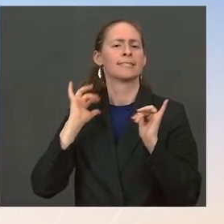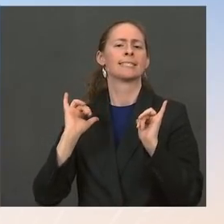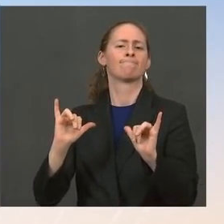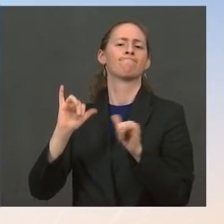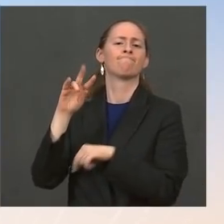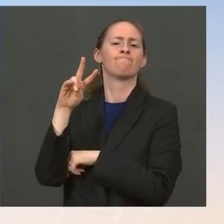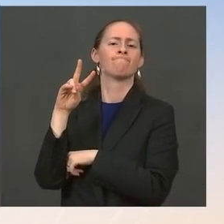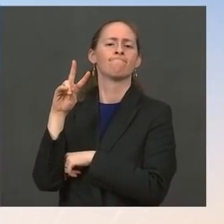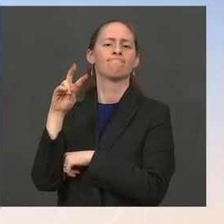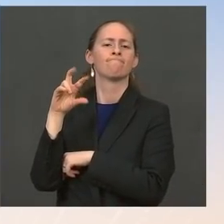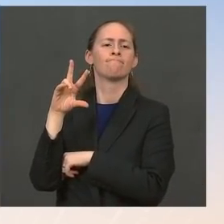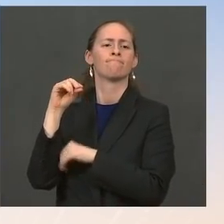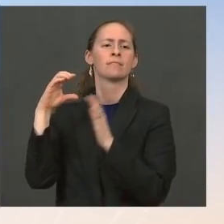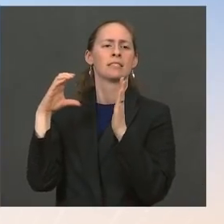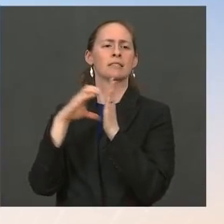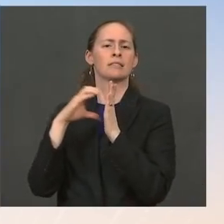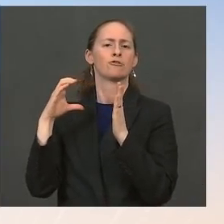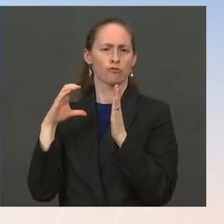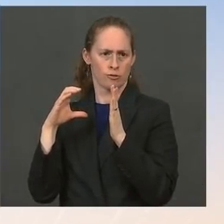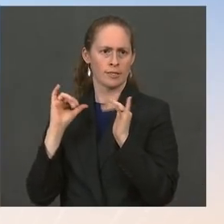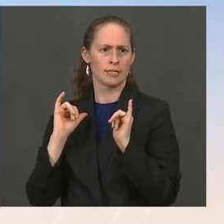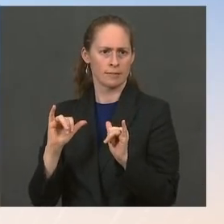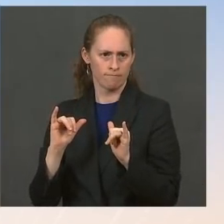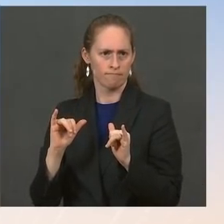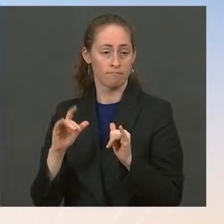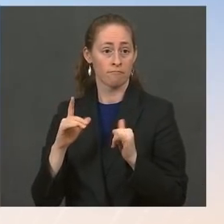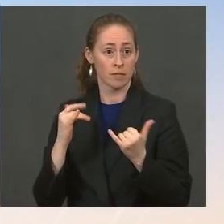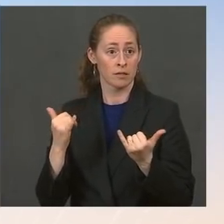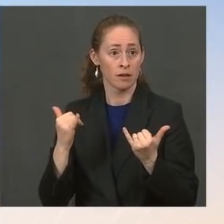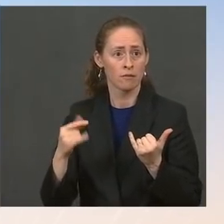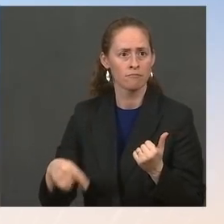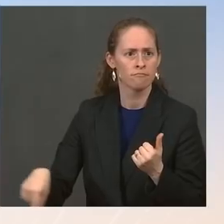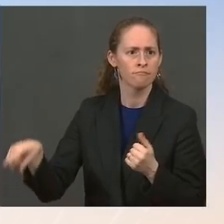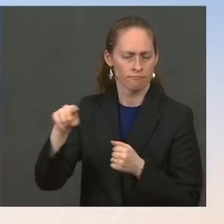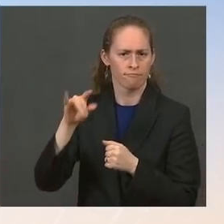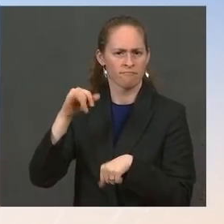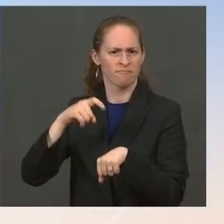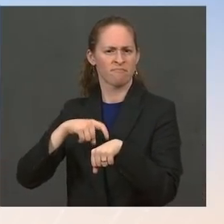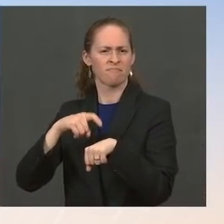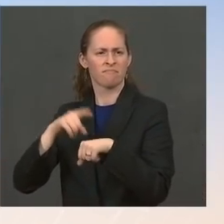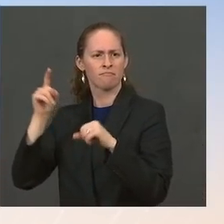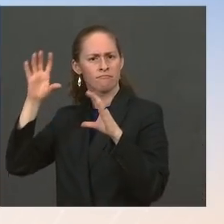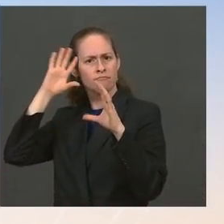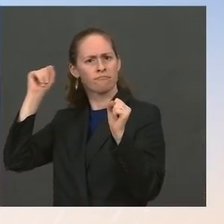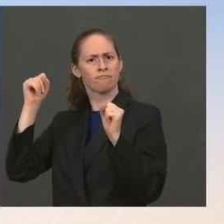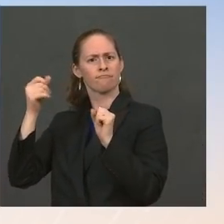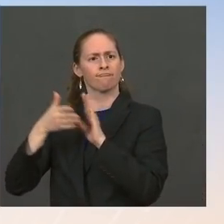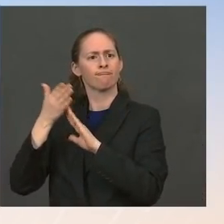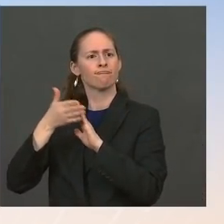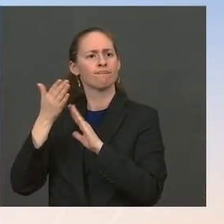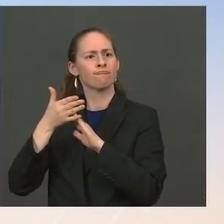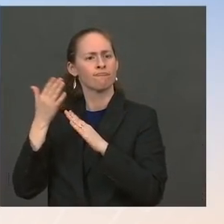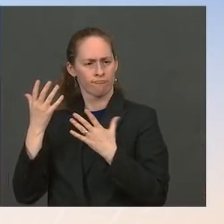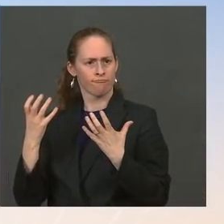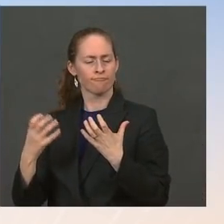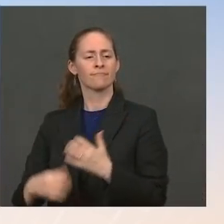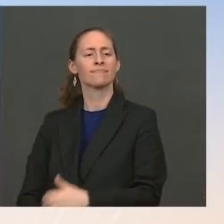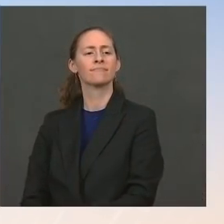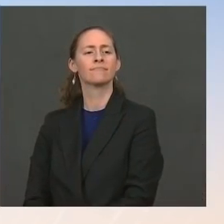but as a candidate, President Biden repeatedly called for the repeal of Section 230. So, does the Justice Department's actions